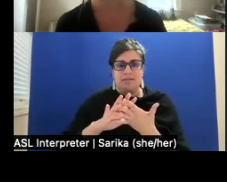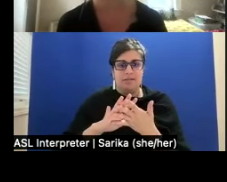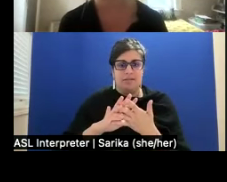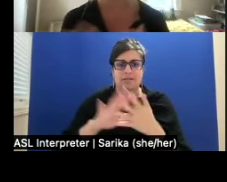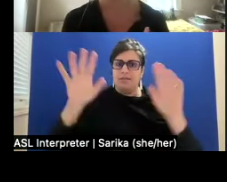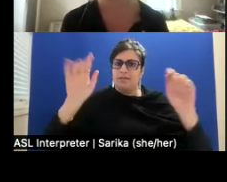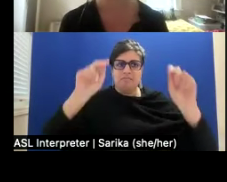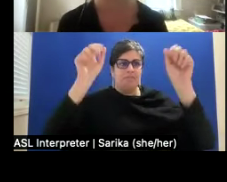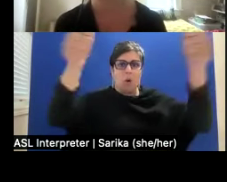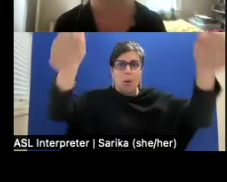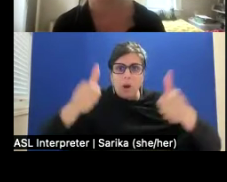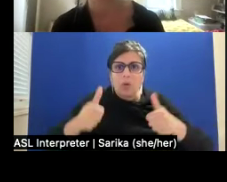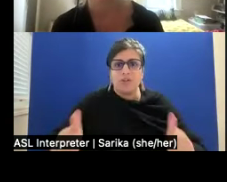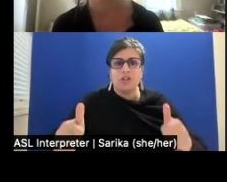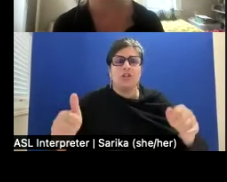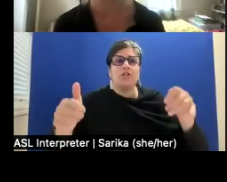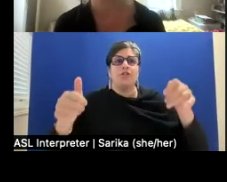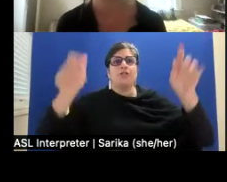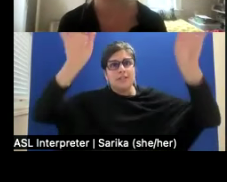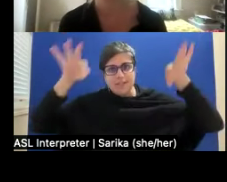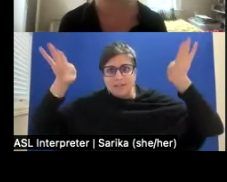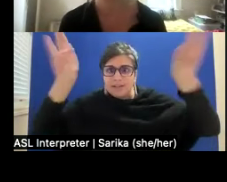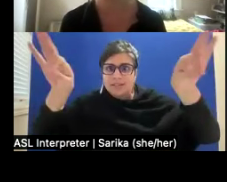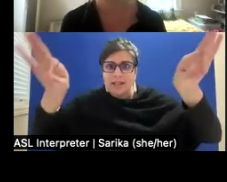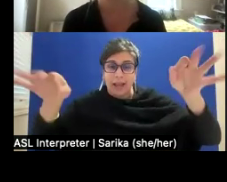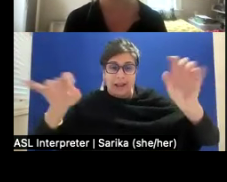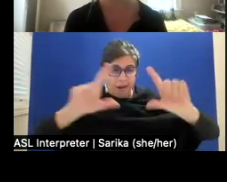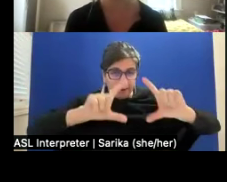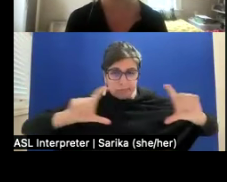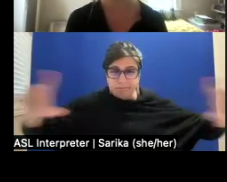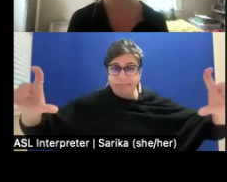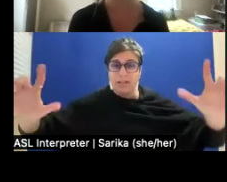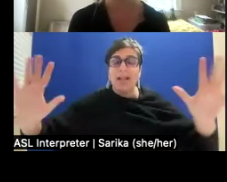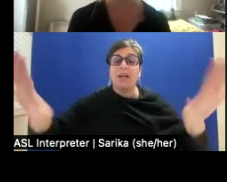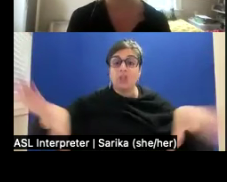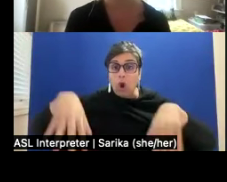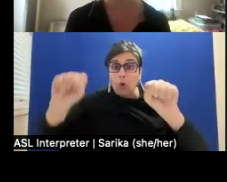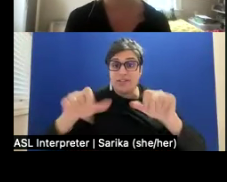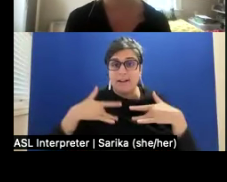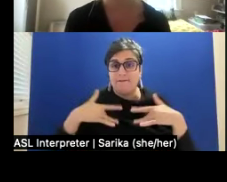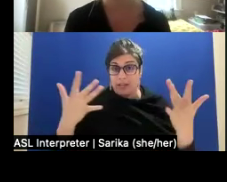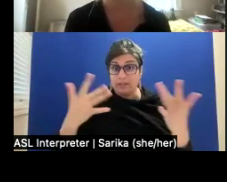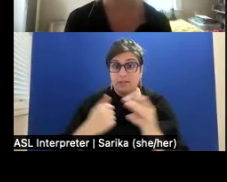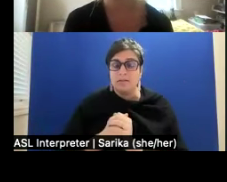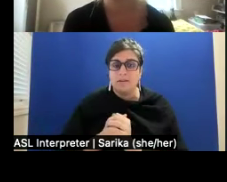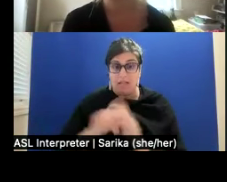and to hang banners and also to host these events. The events themselves